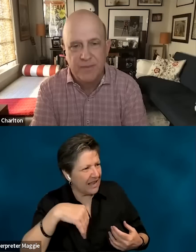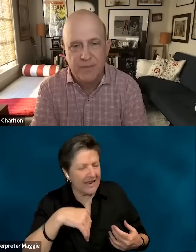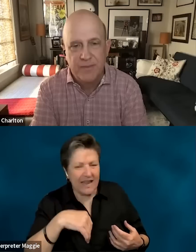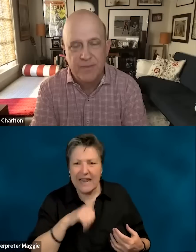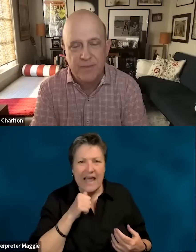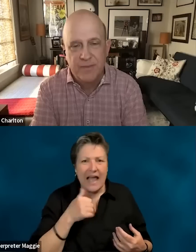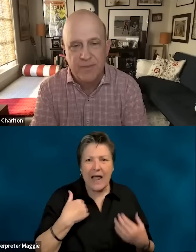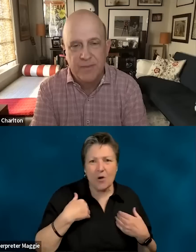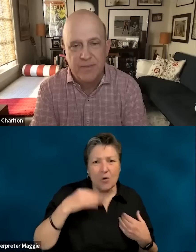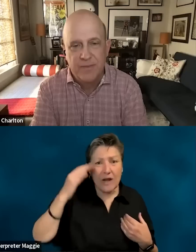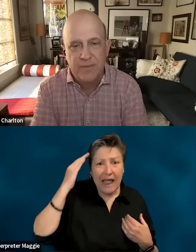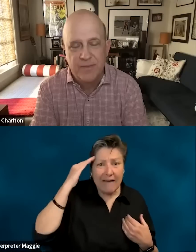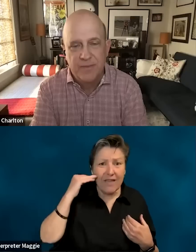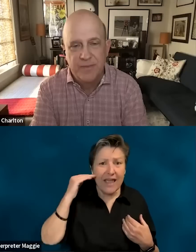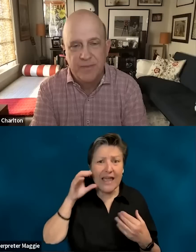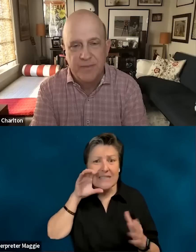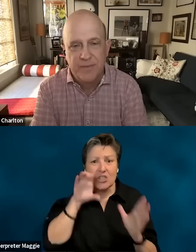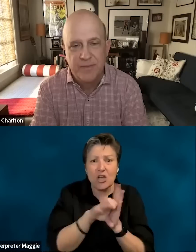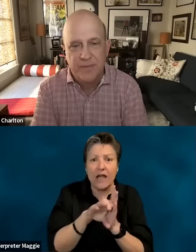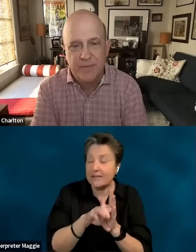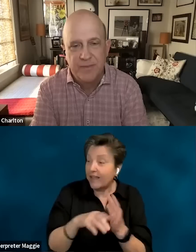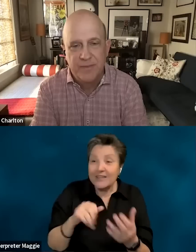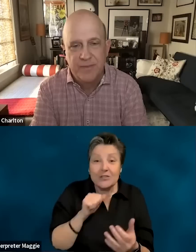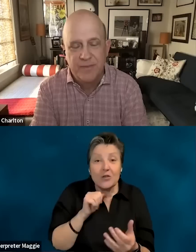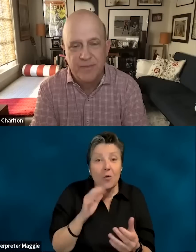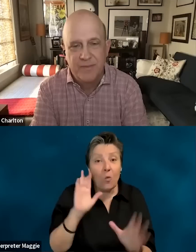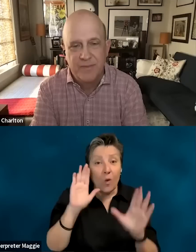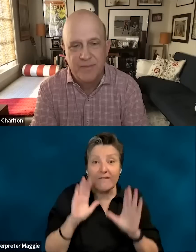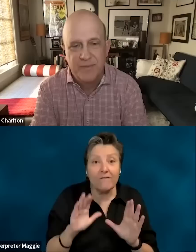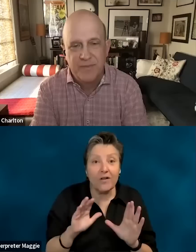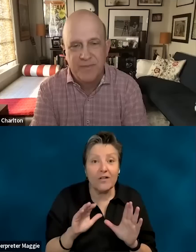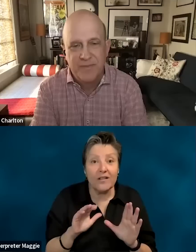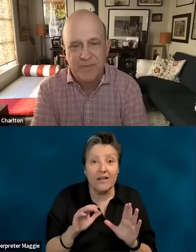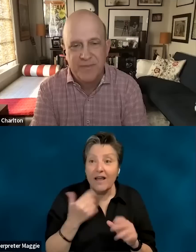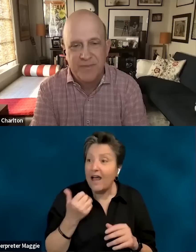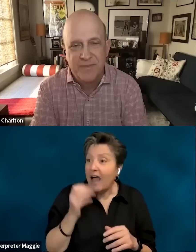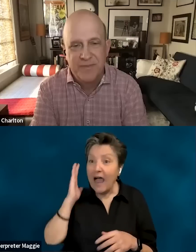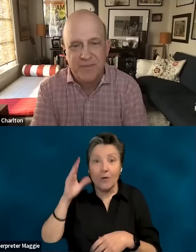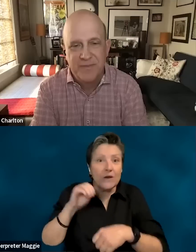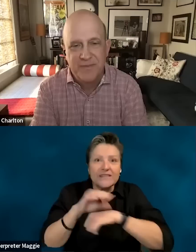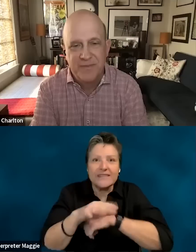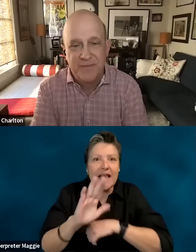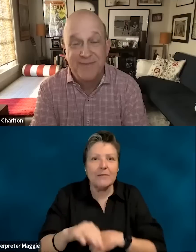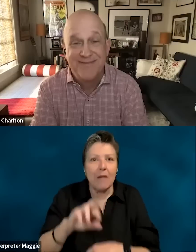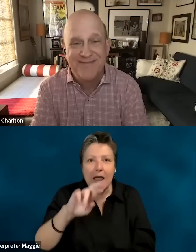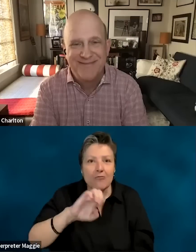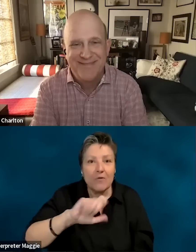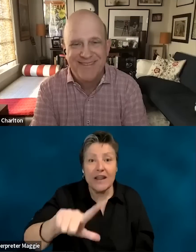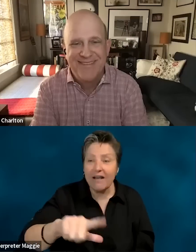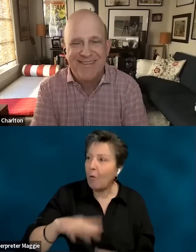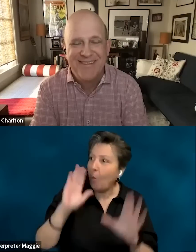so you won't have some ulterior motive of like, oh, but like I'm gonna then send them my reel." 'Cause you don't have a reel, you don't have headshots.